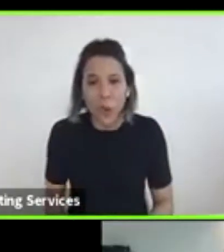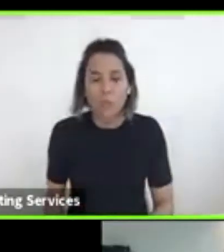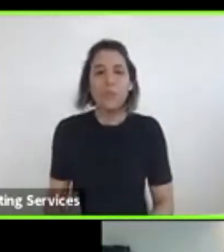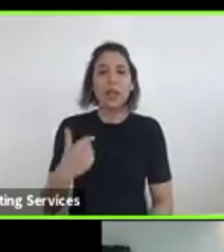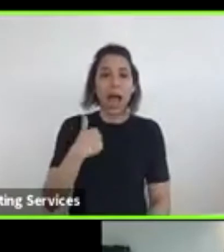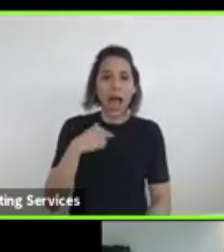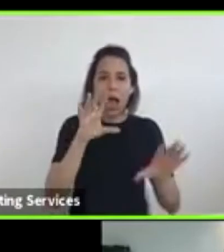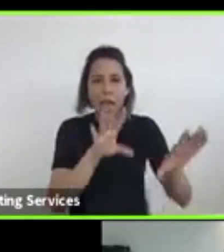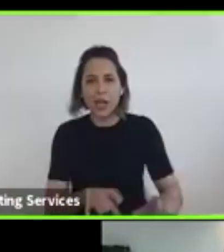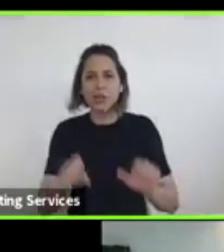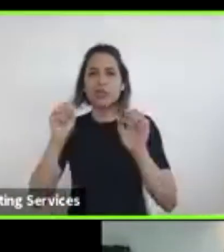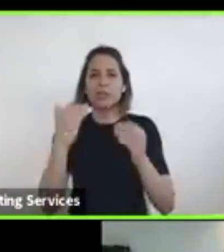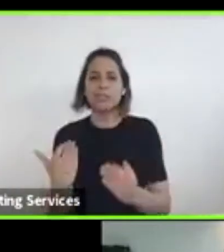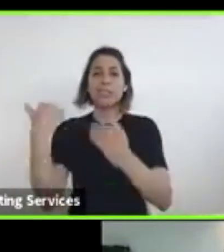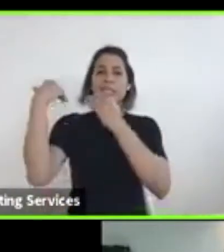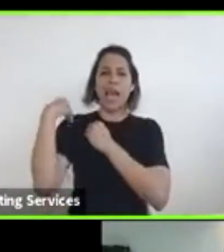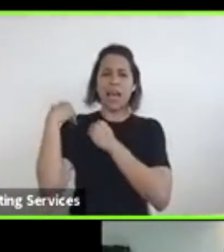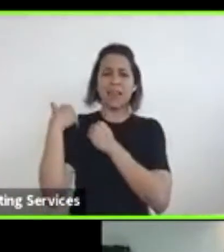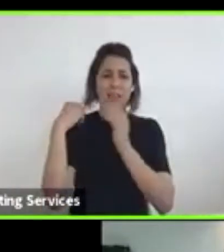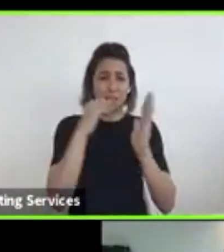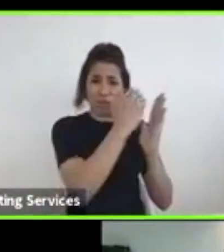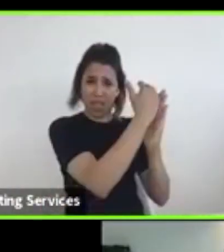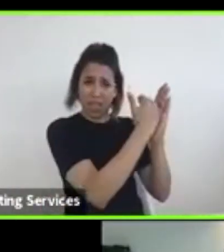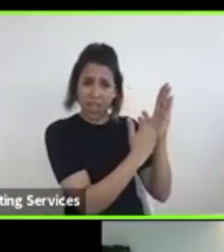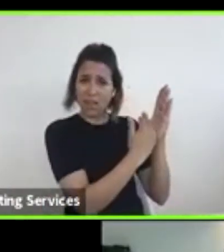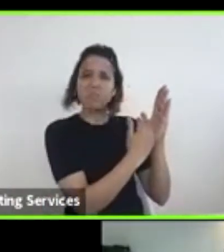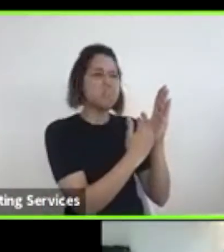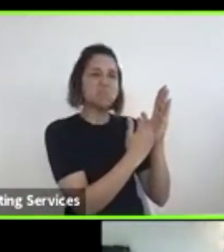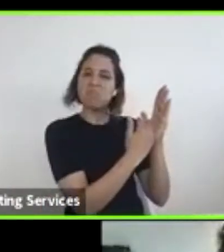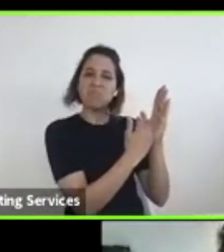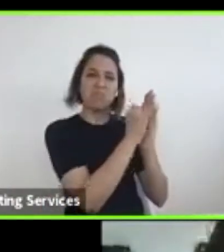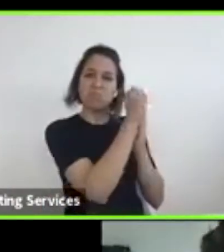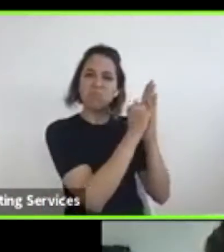COMPLETELY REWRITE ALL OF THOSE, SO USING THAT FRAMEWORK, TO --